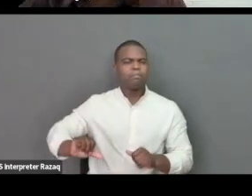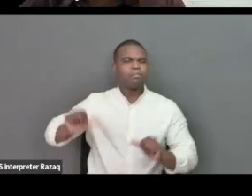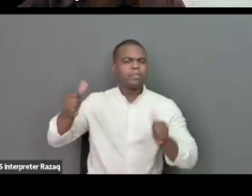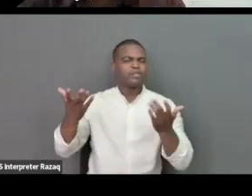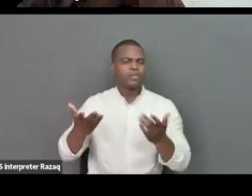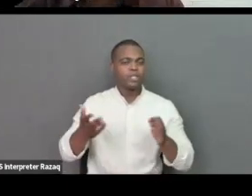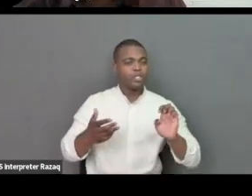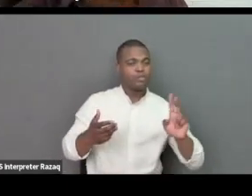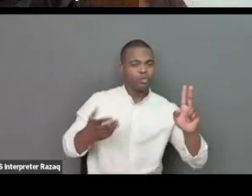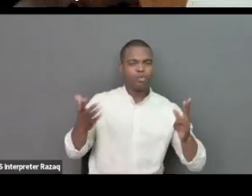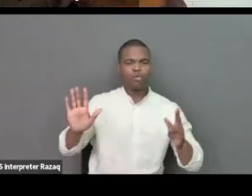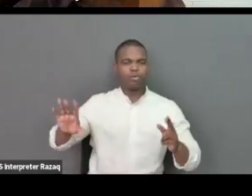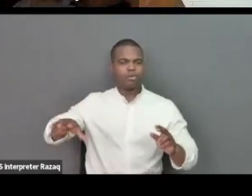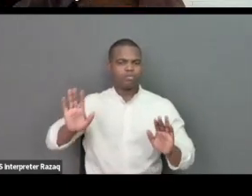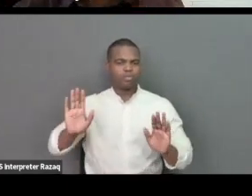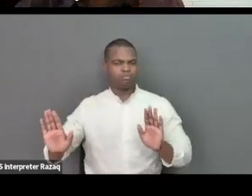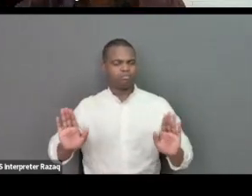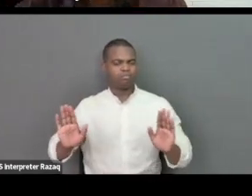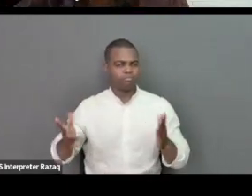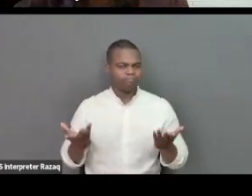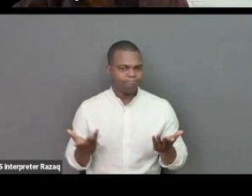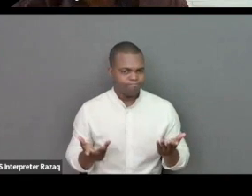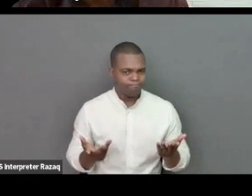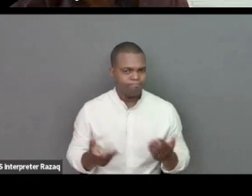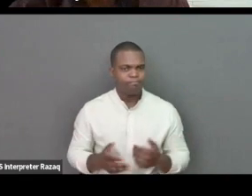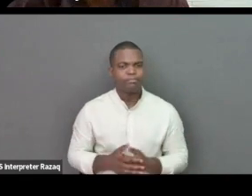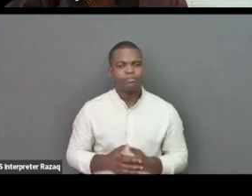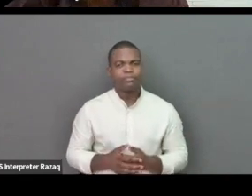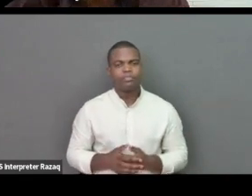which is good because then they can try different things,